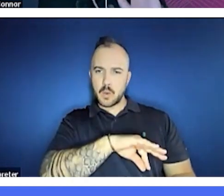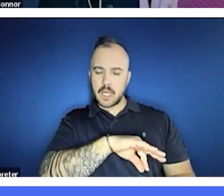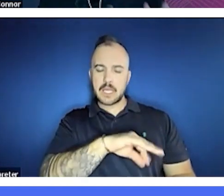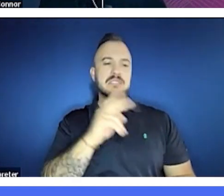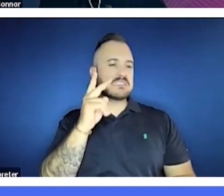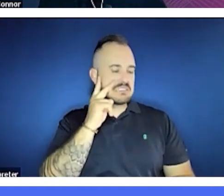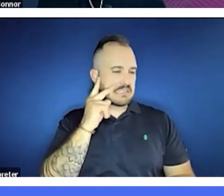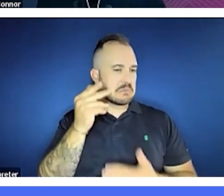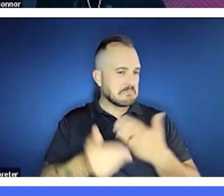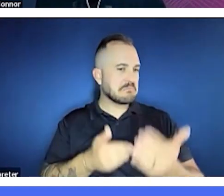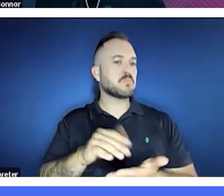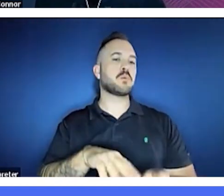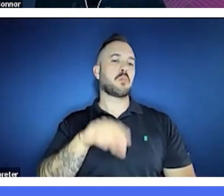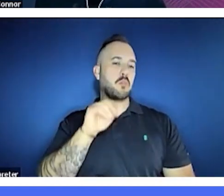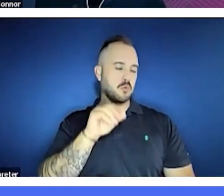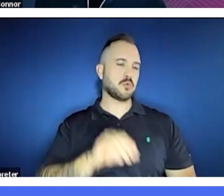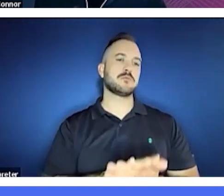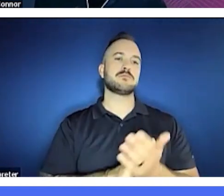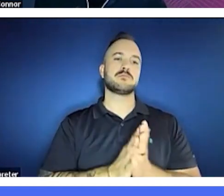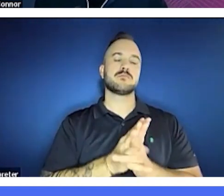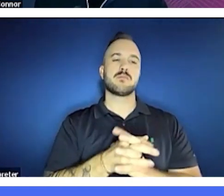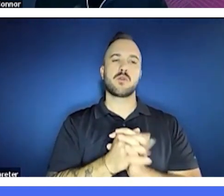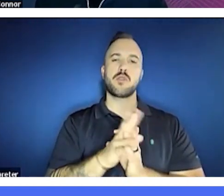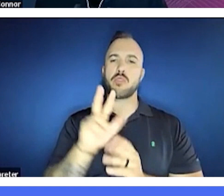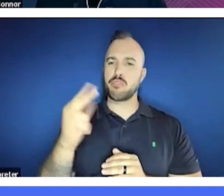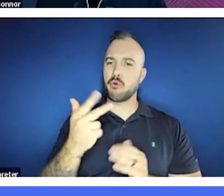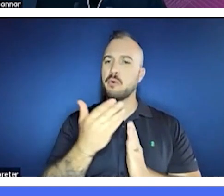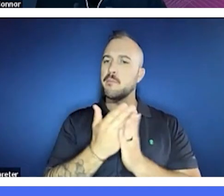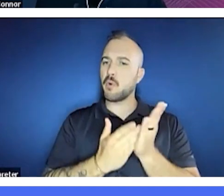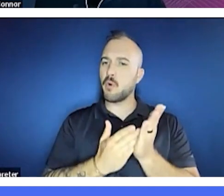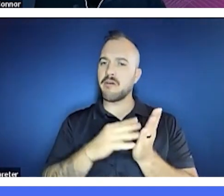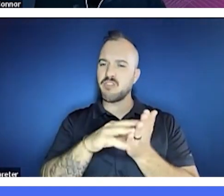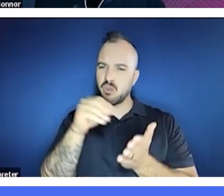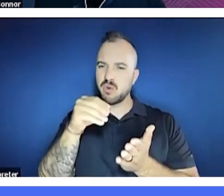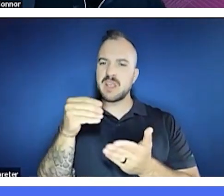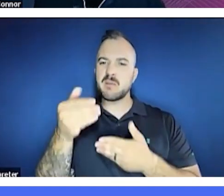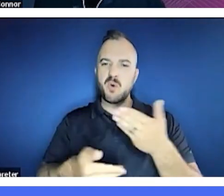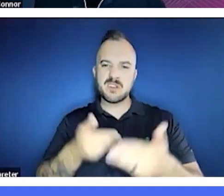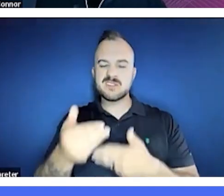That third piece of this learning process, this painting and learning process is the application, right?